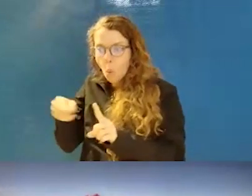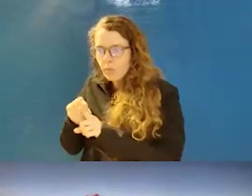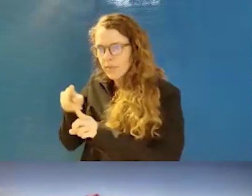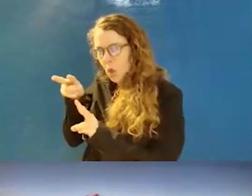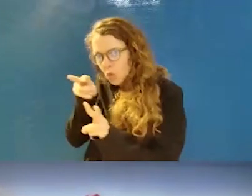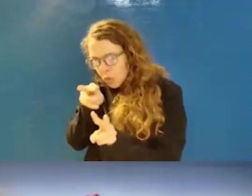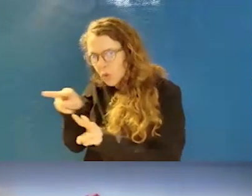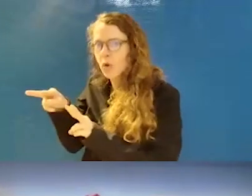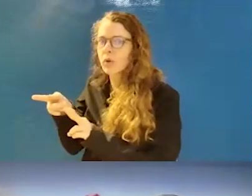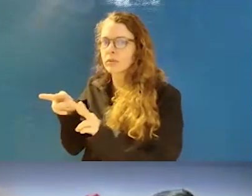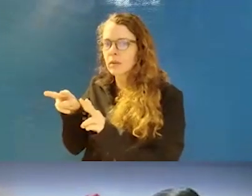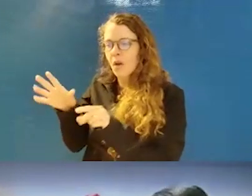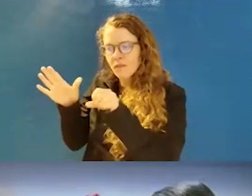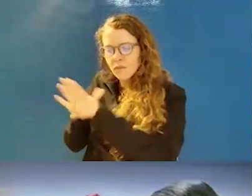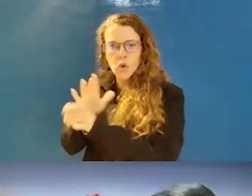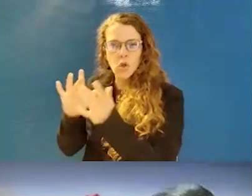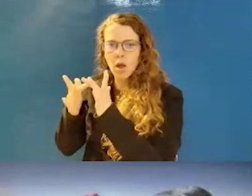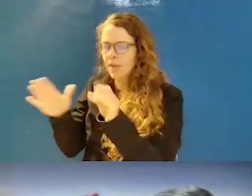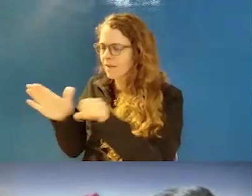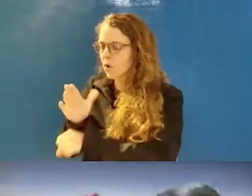fully online and fully asynchronous courses.